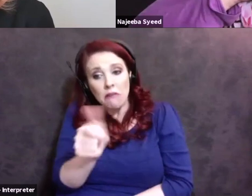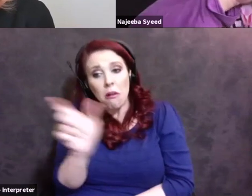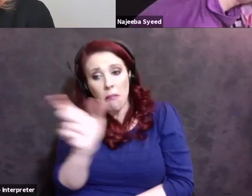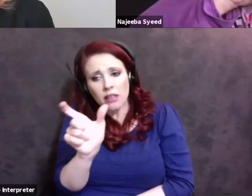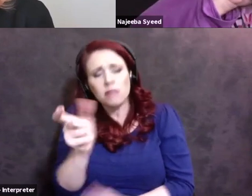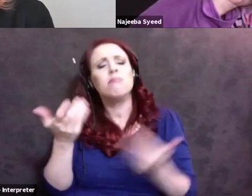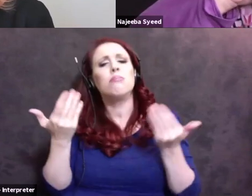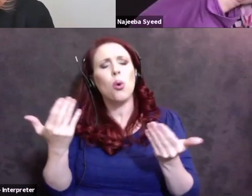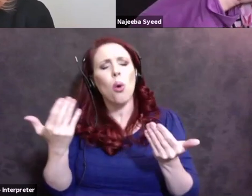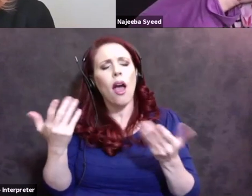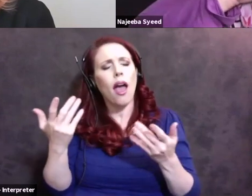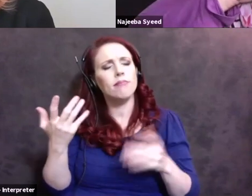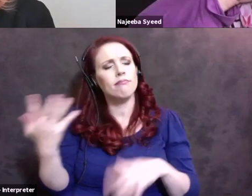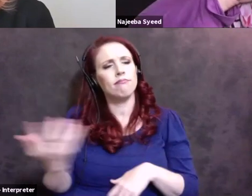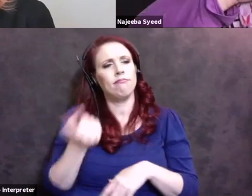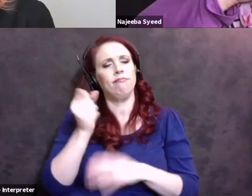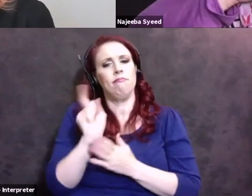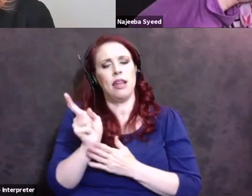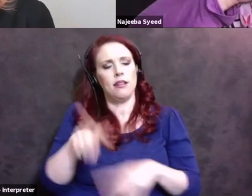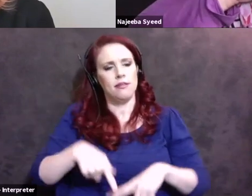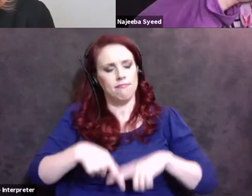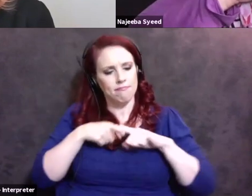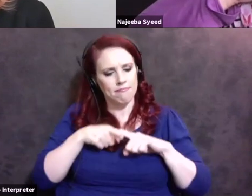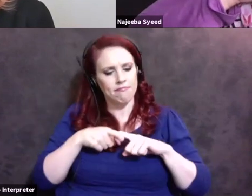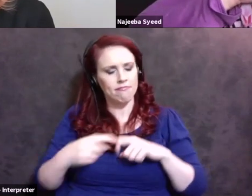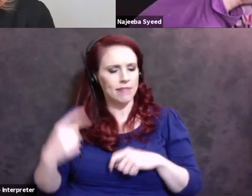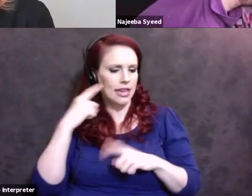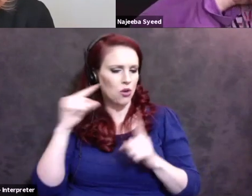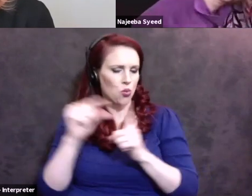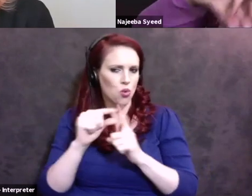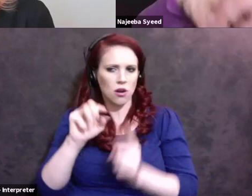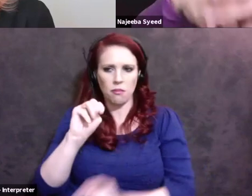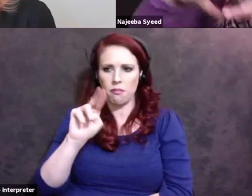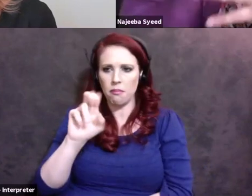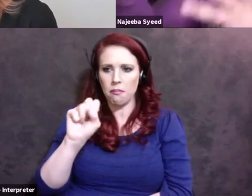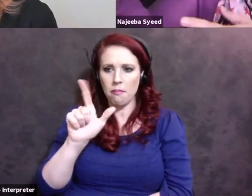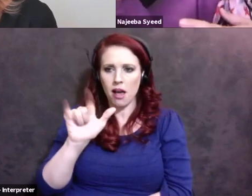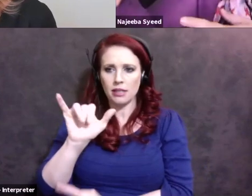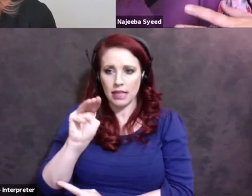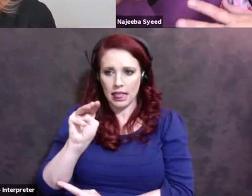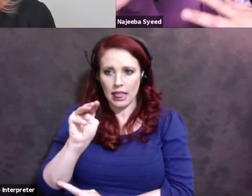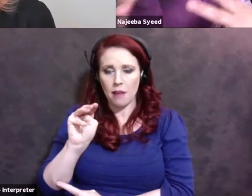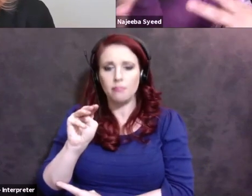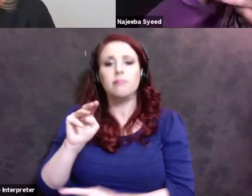pause and when you the word Muslim and by the way Muslim is the followers of Islam and